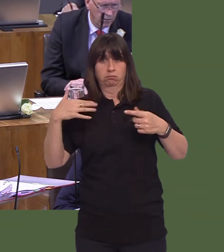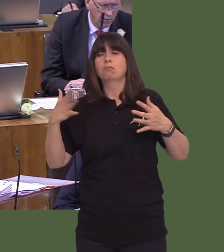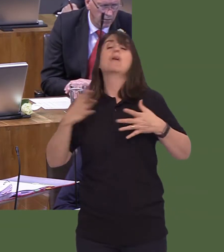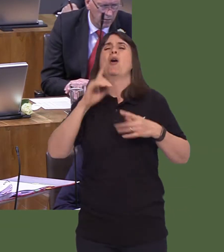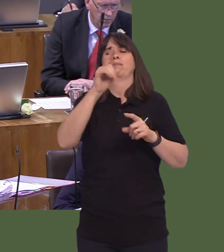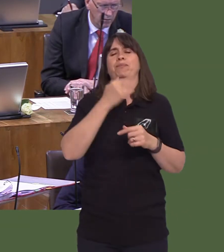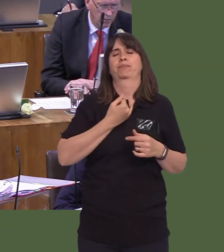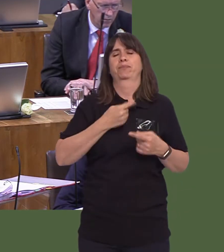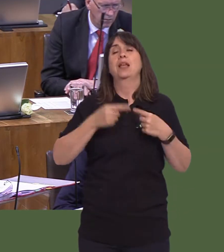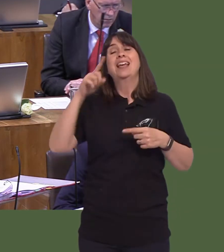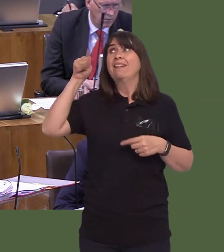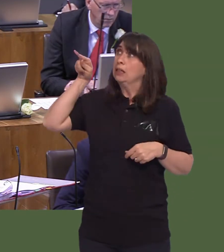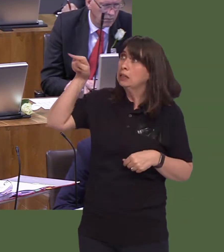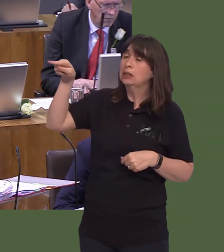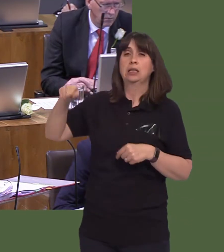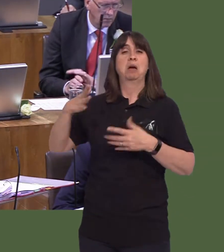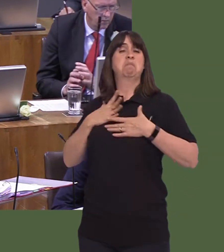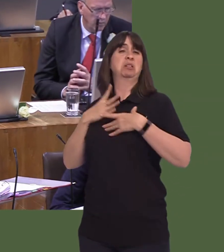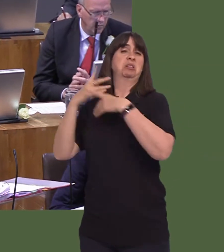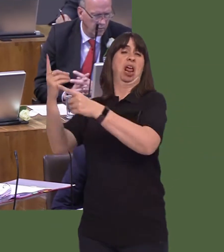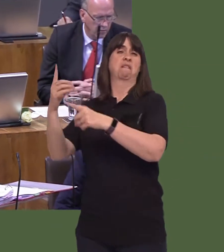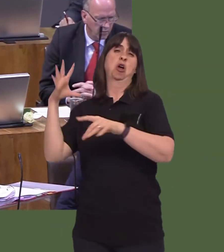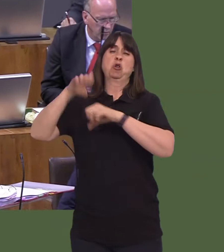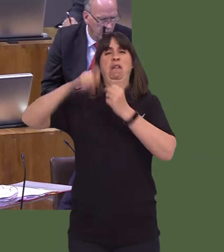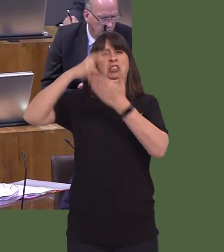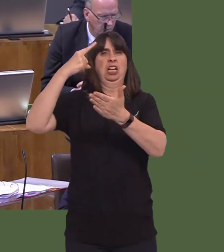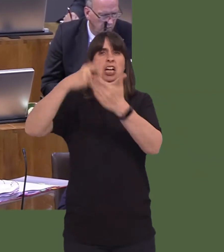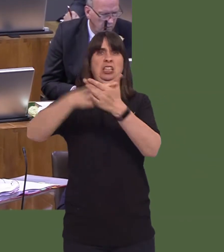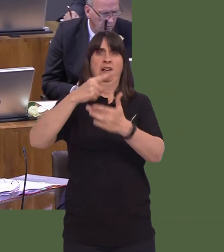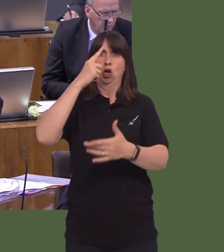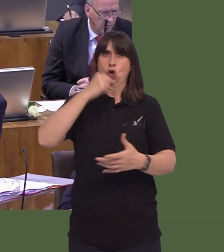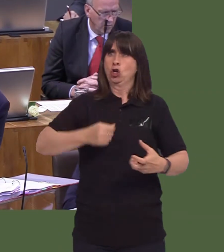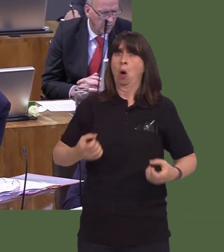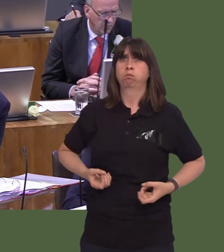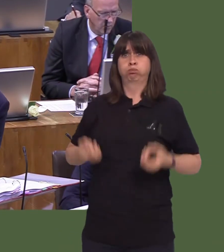Can I say as well, if it was the case that the UK Government wanted to ignore completely